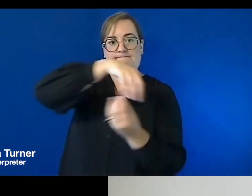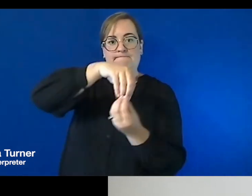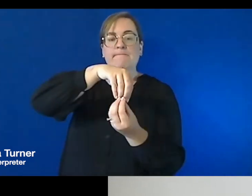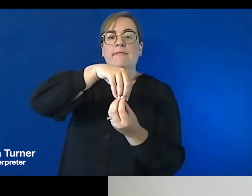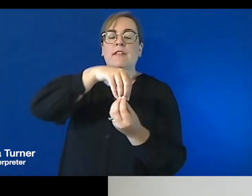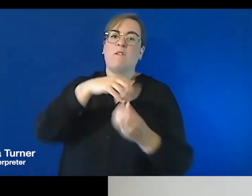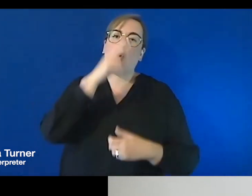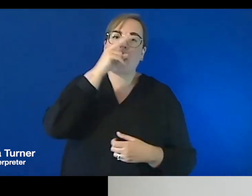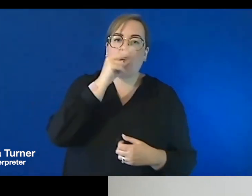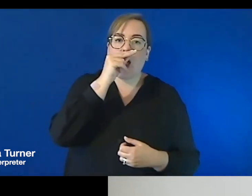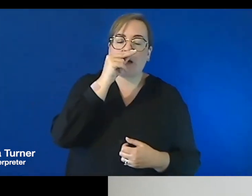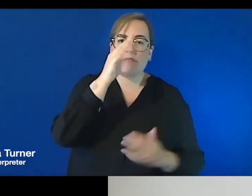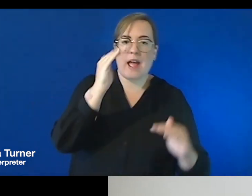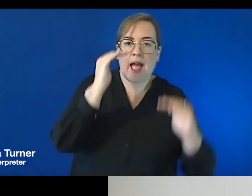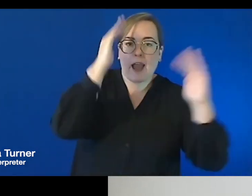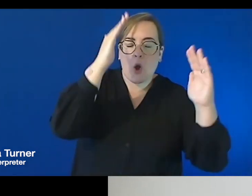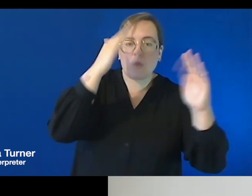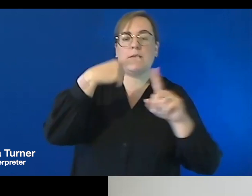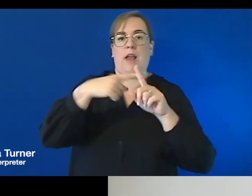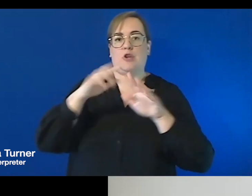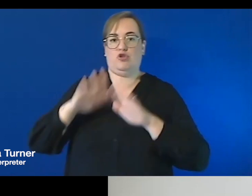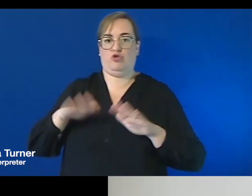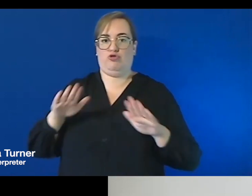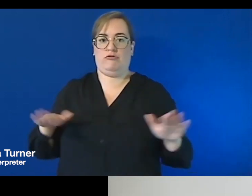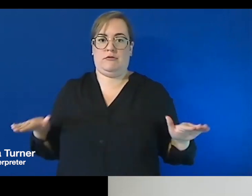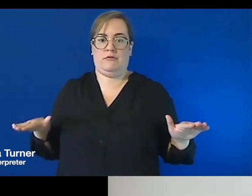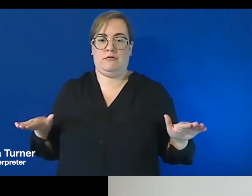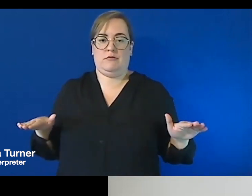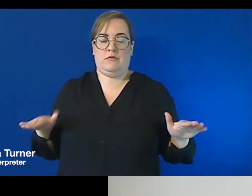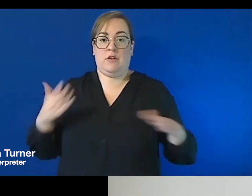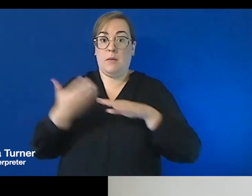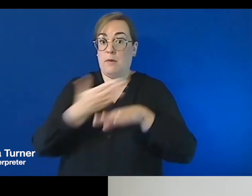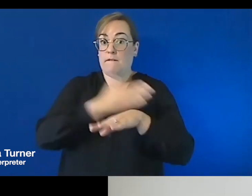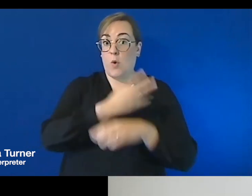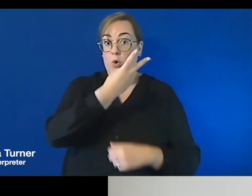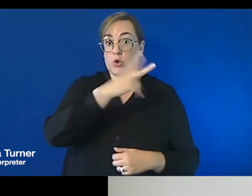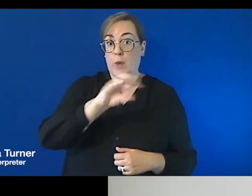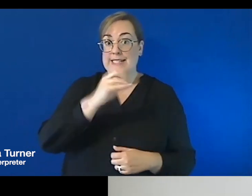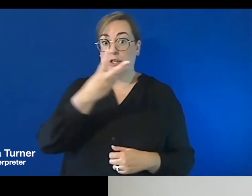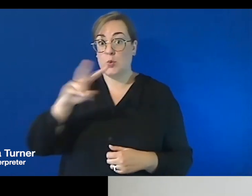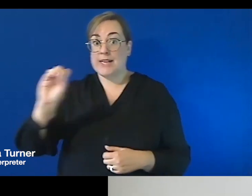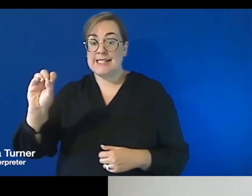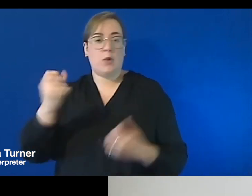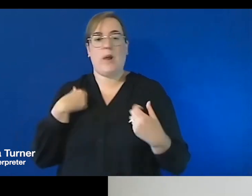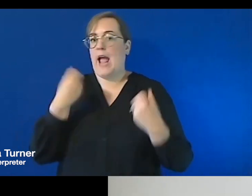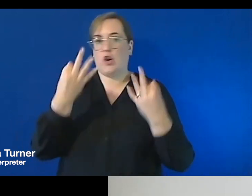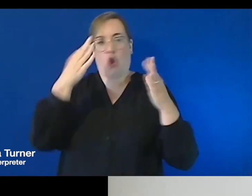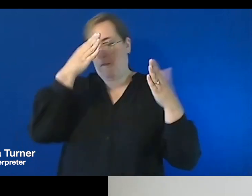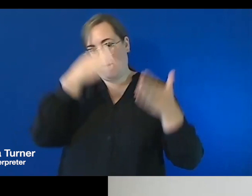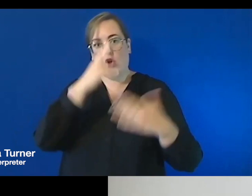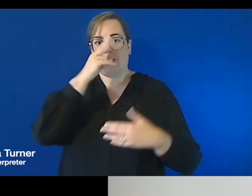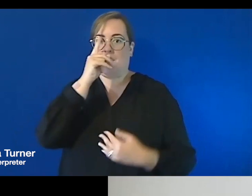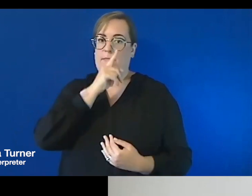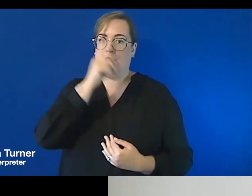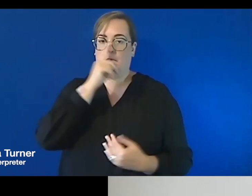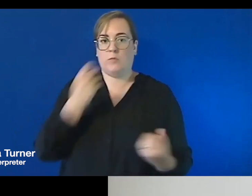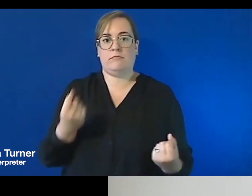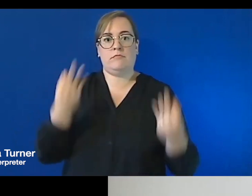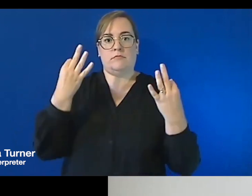Before 2020, we not had any frameworks focused on young people, only in 2020, UNICEF came up with